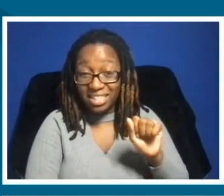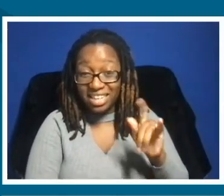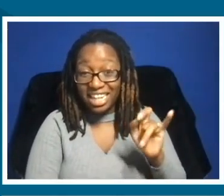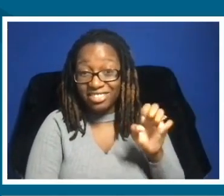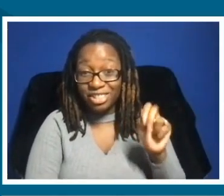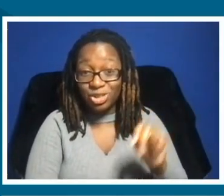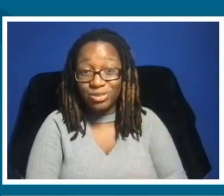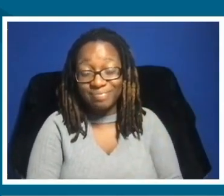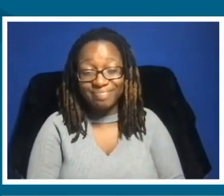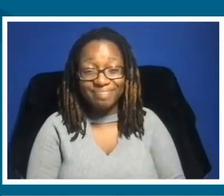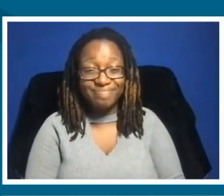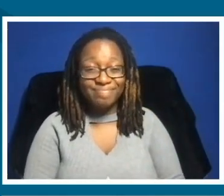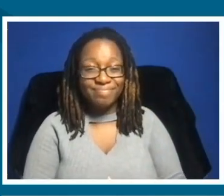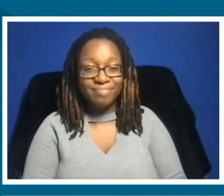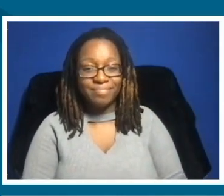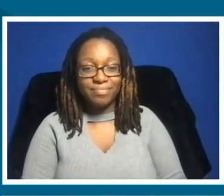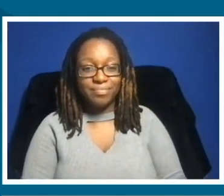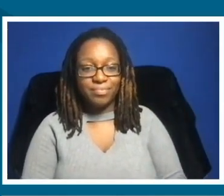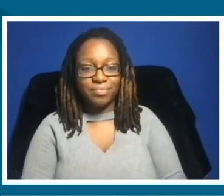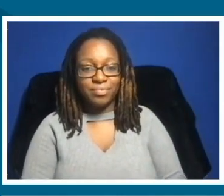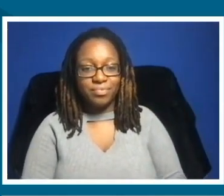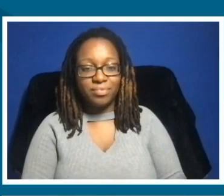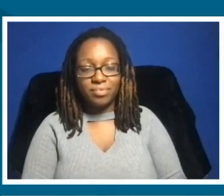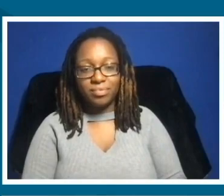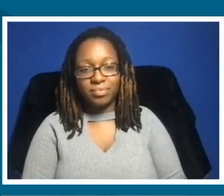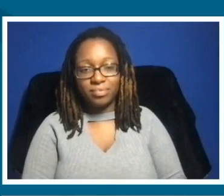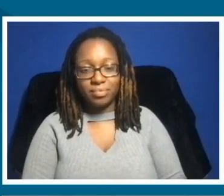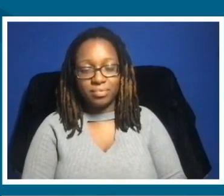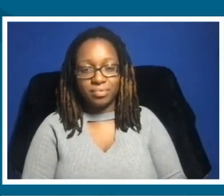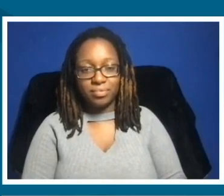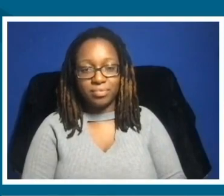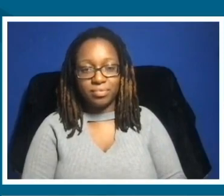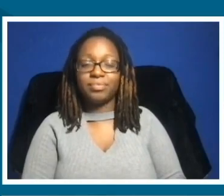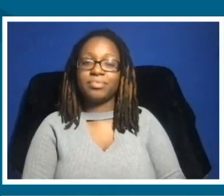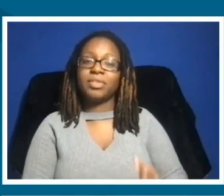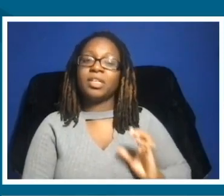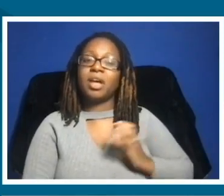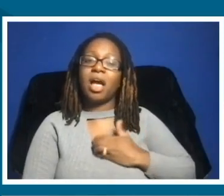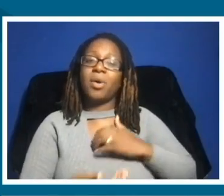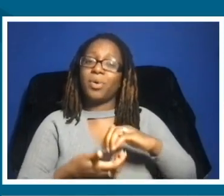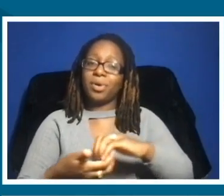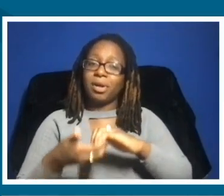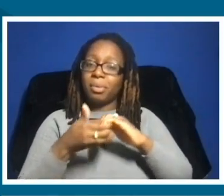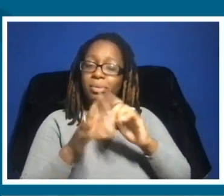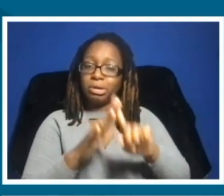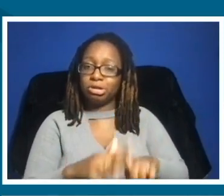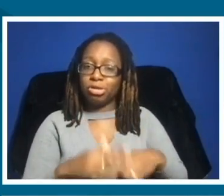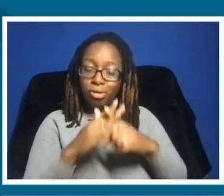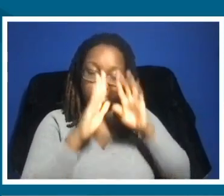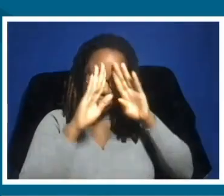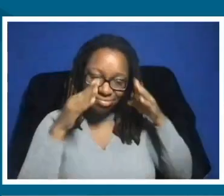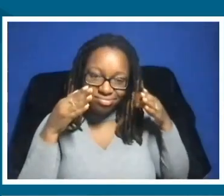next slide and so our collaboration really started